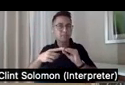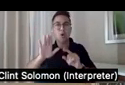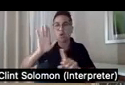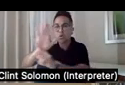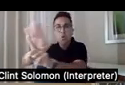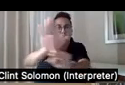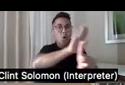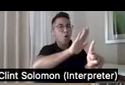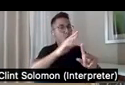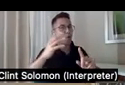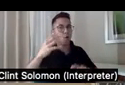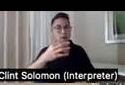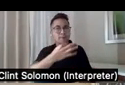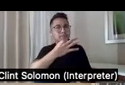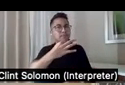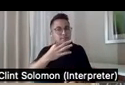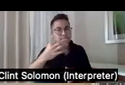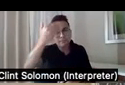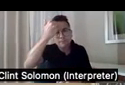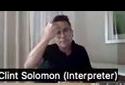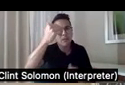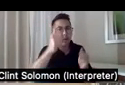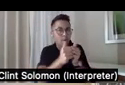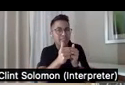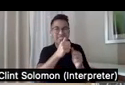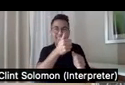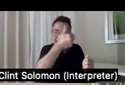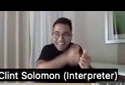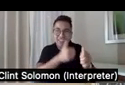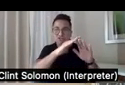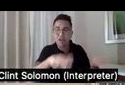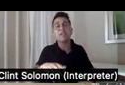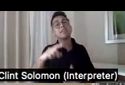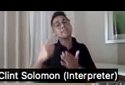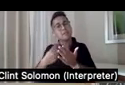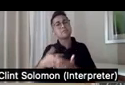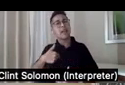with each child but oftentimes i do get concerned because i see so much handling of objects